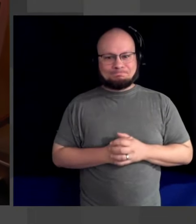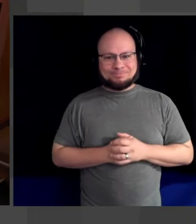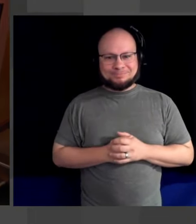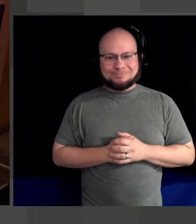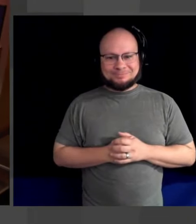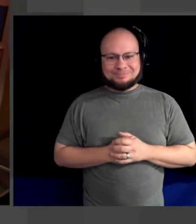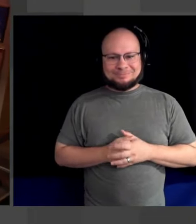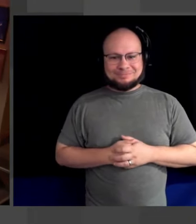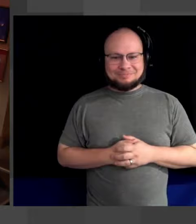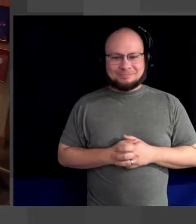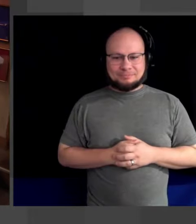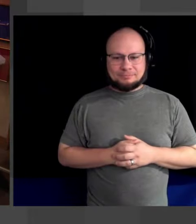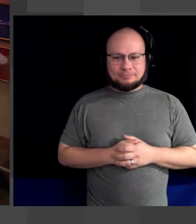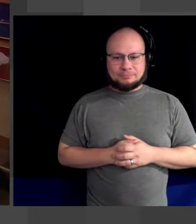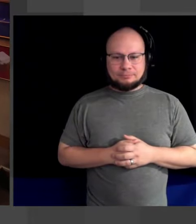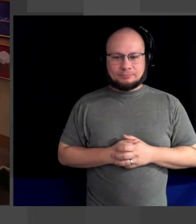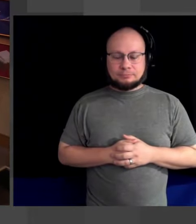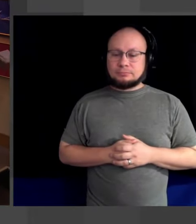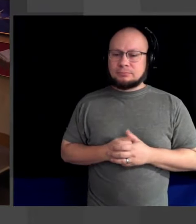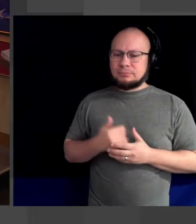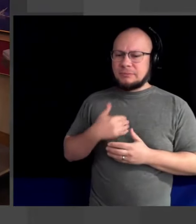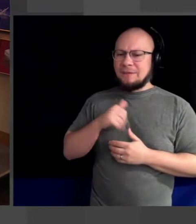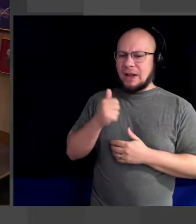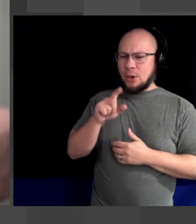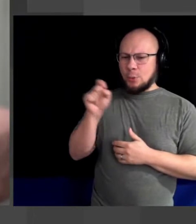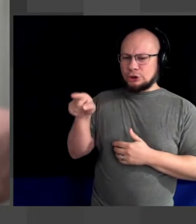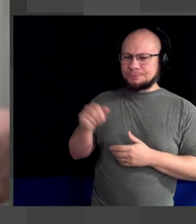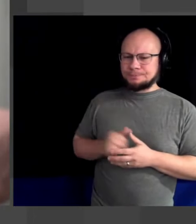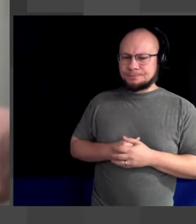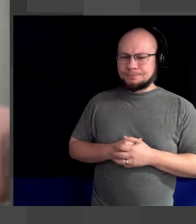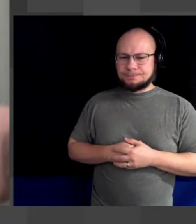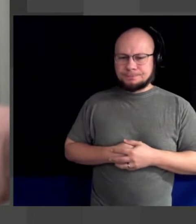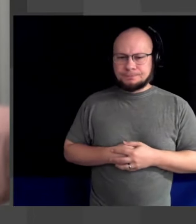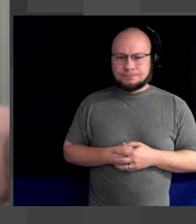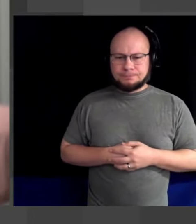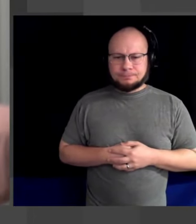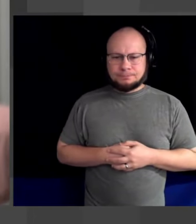SKY -- SIGH LANDS AND I'M SO HAPPY TO BE HERE.